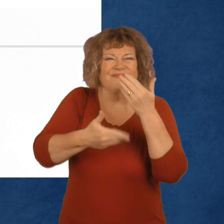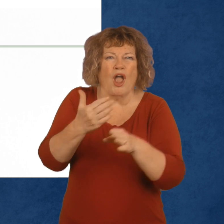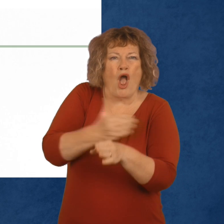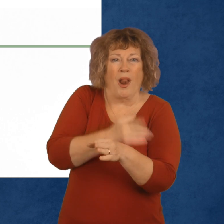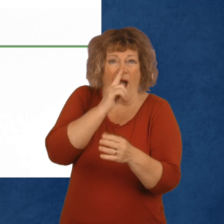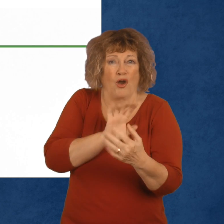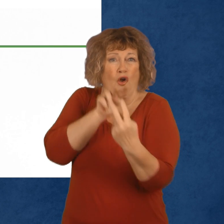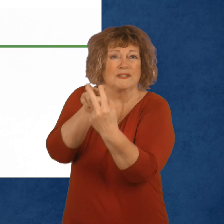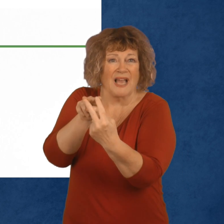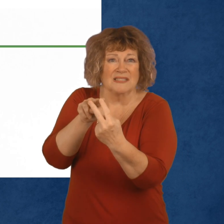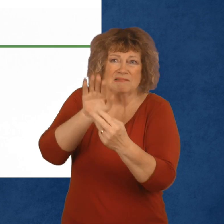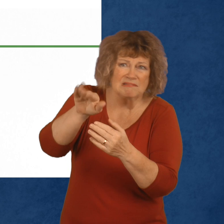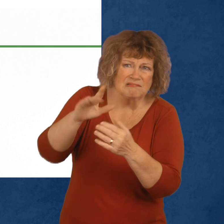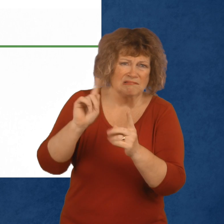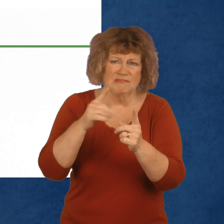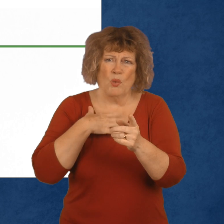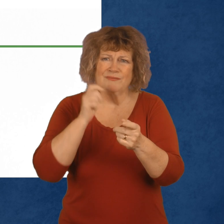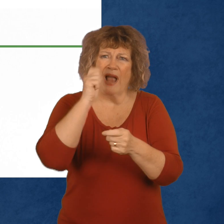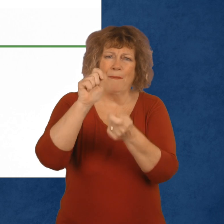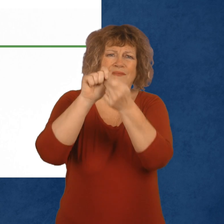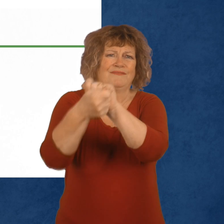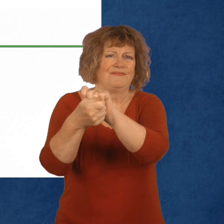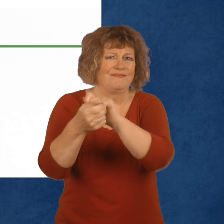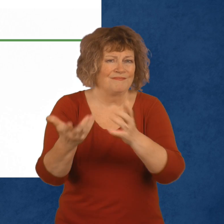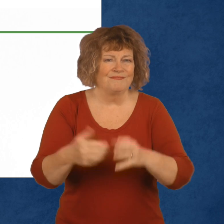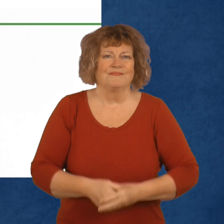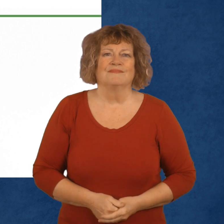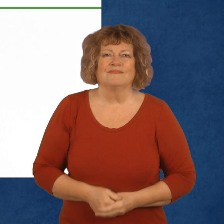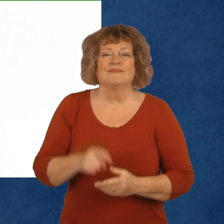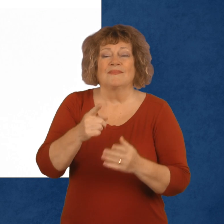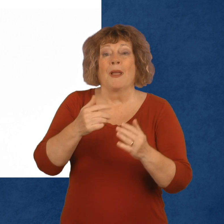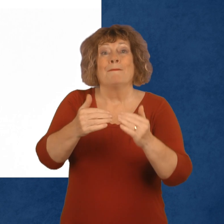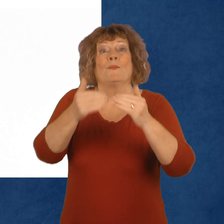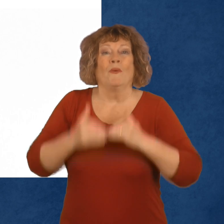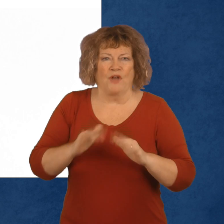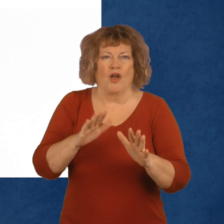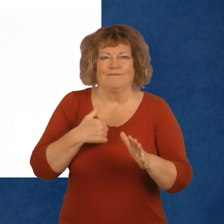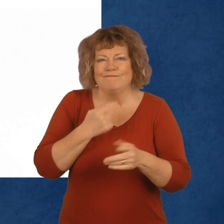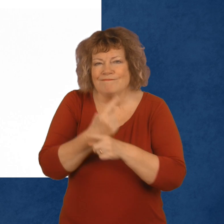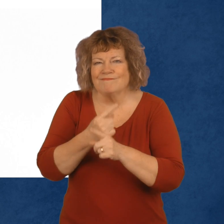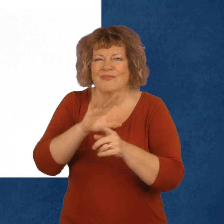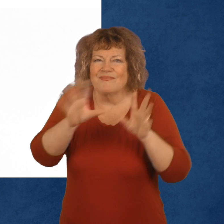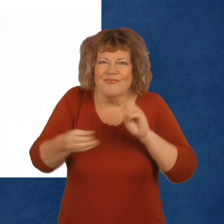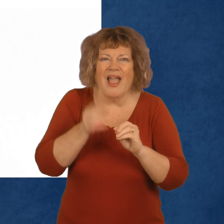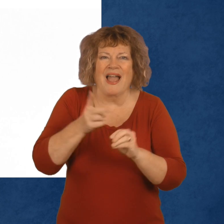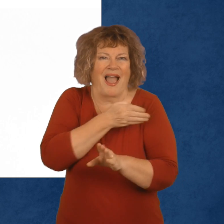Before moving on, let's recap the most important points from this section: Log in early.